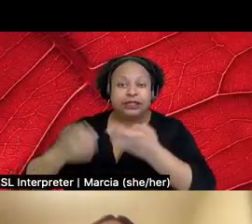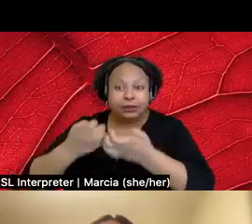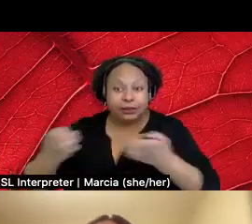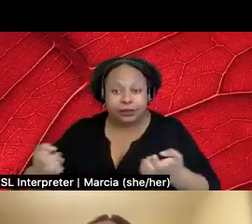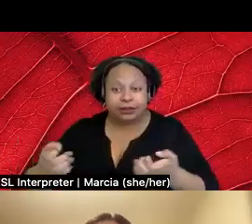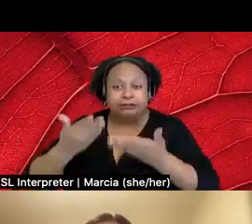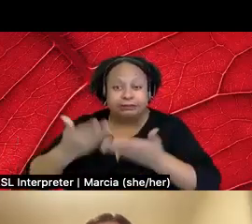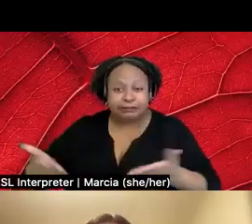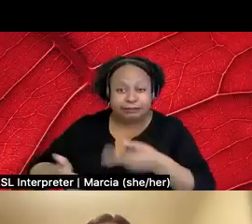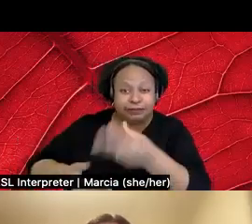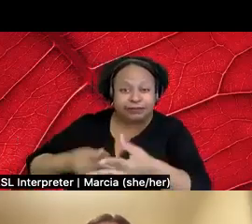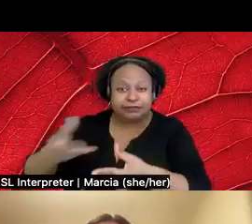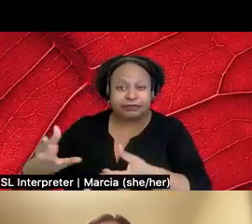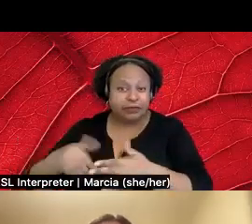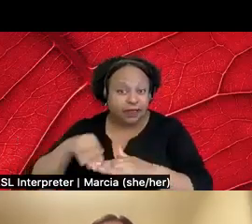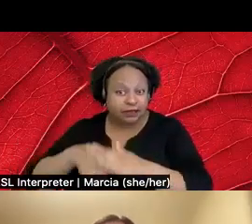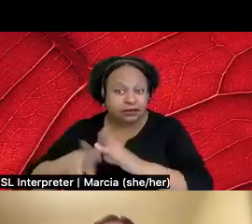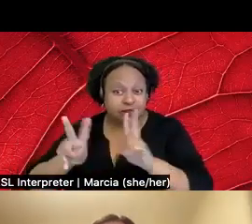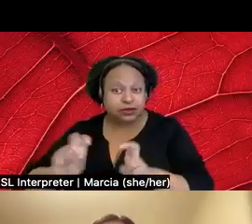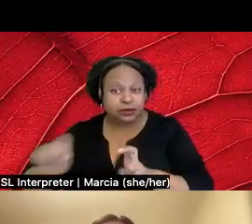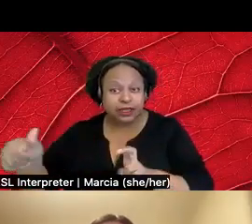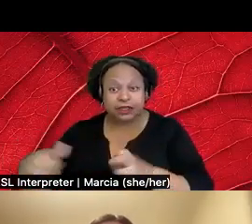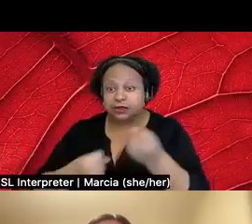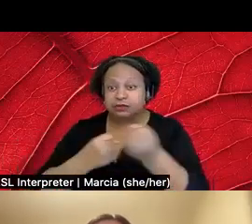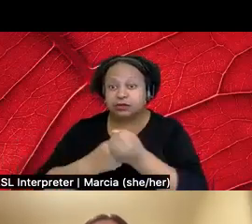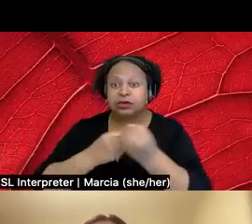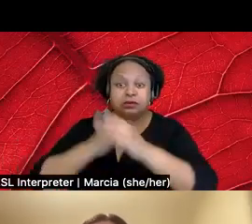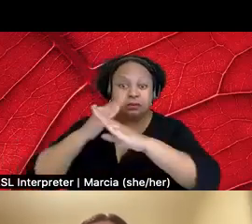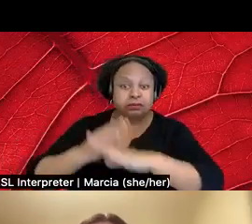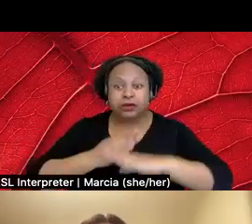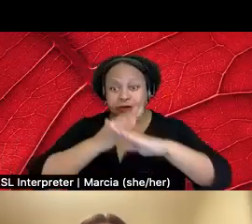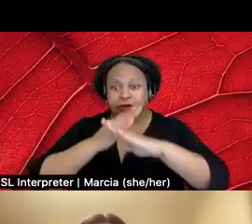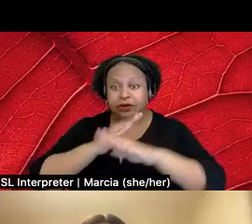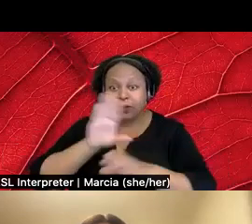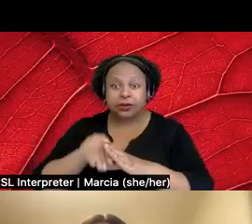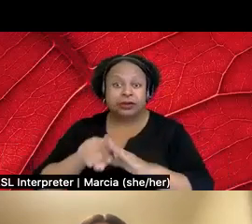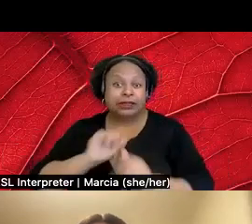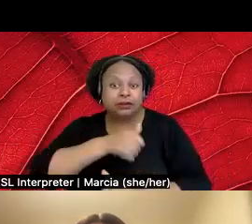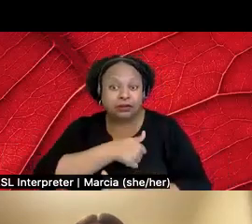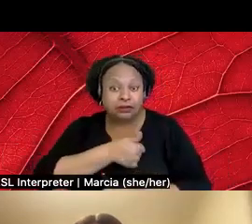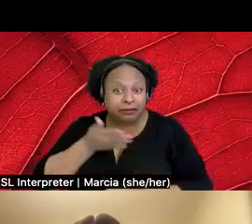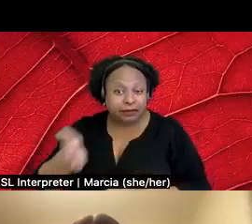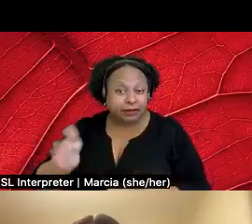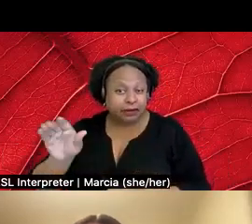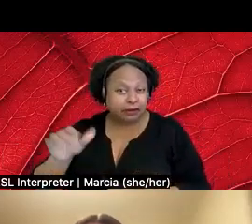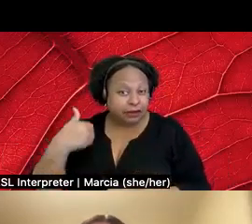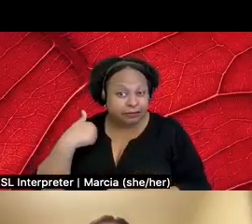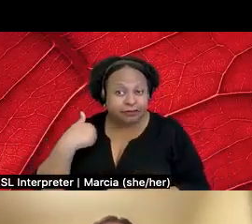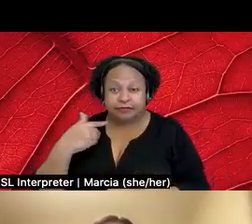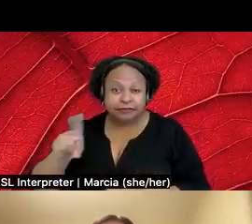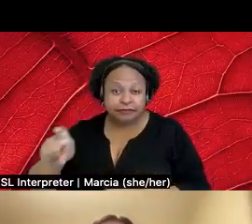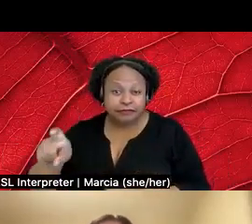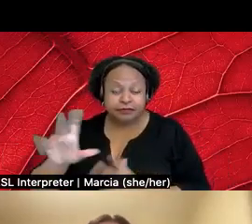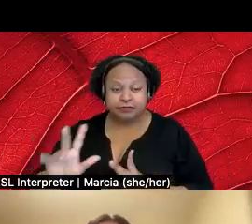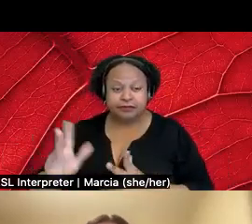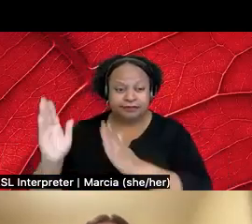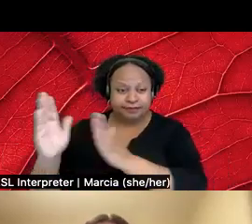Are there any access issues? What are the supports and barriers, including attitudinal that are present there? Then there's the task.